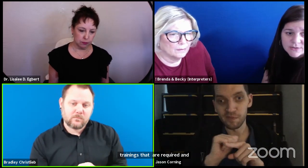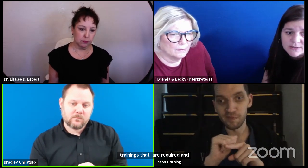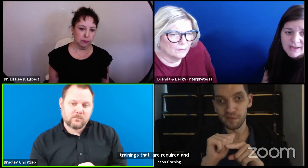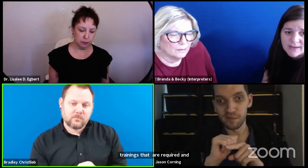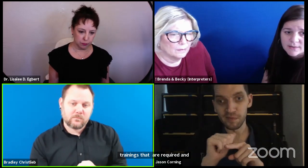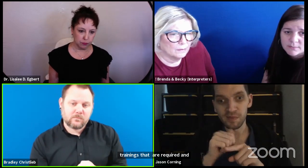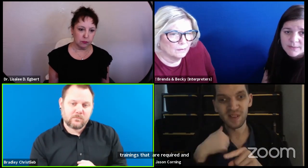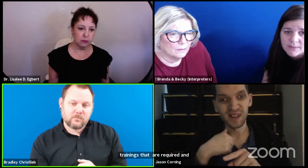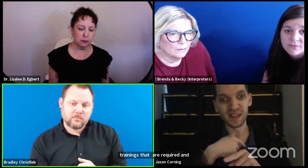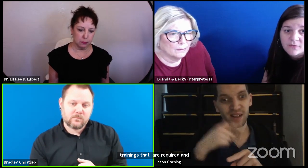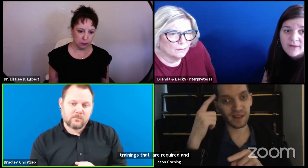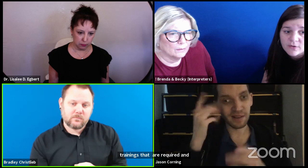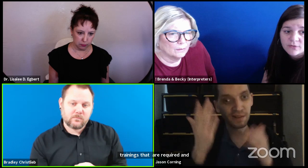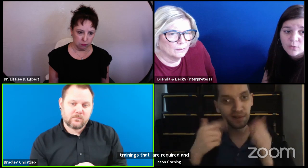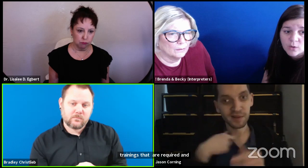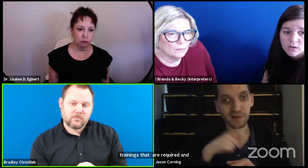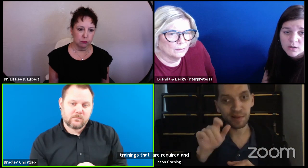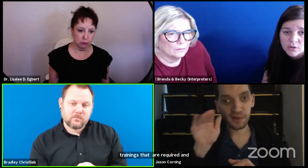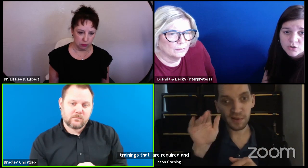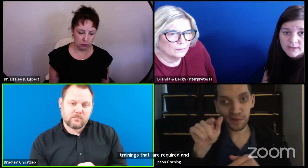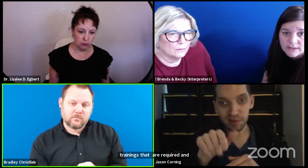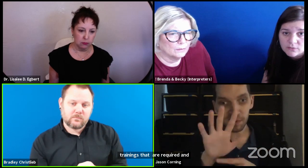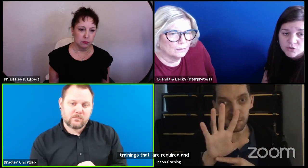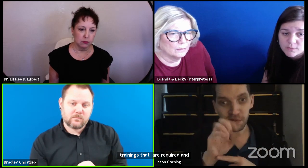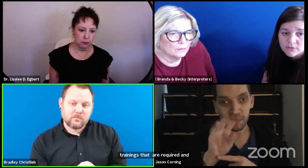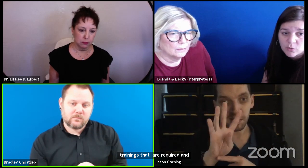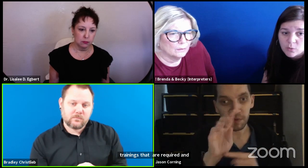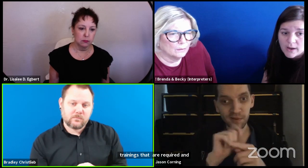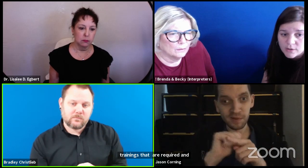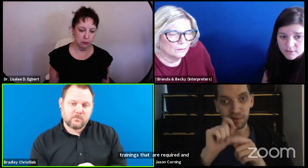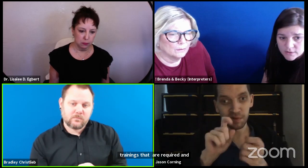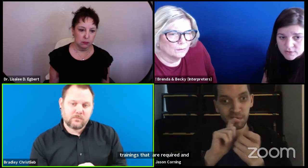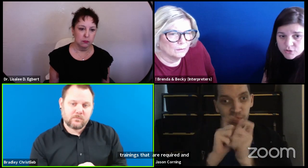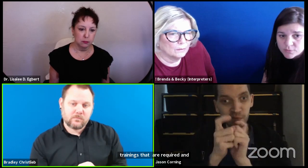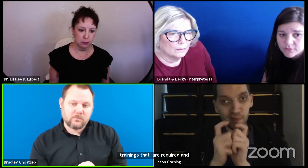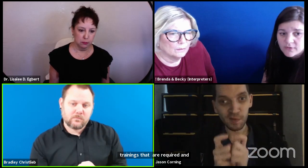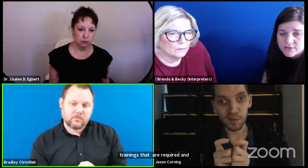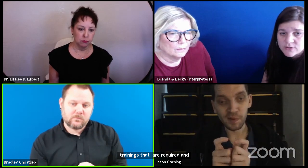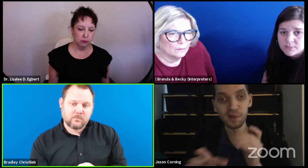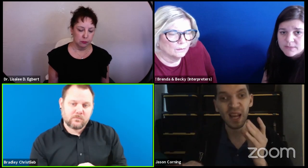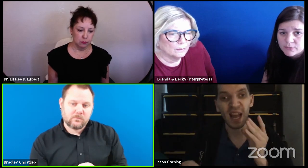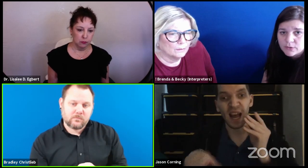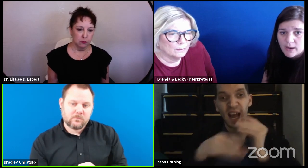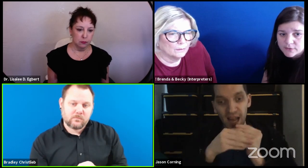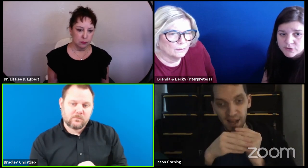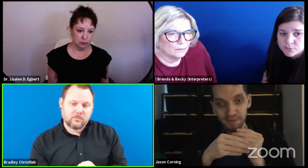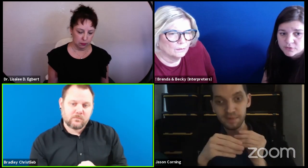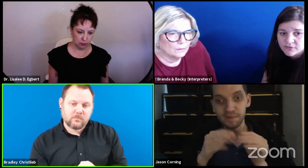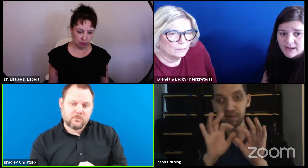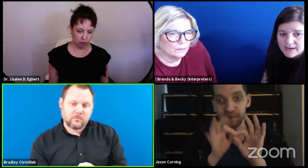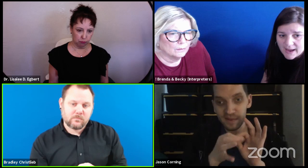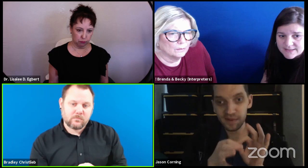So again, maybe 504 training should be required so that people know how to provide access